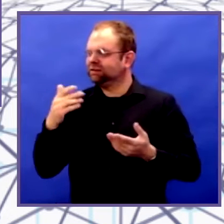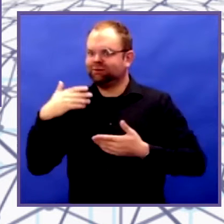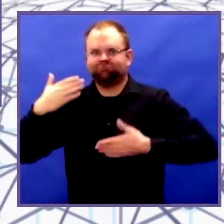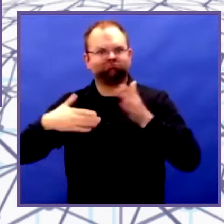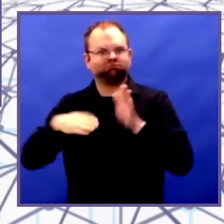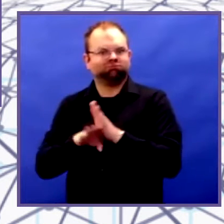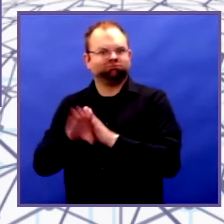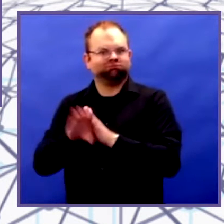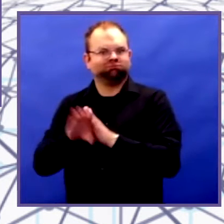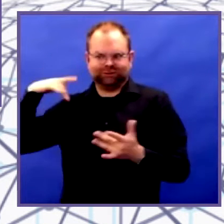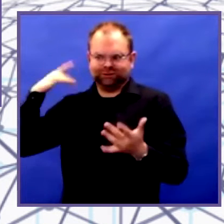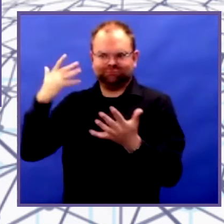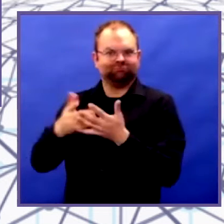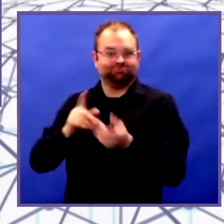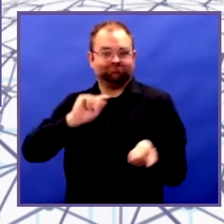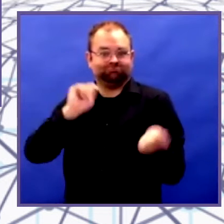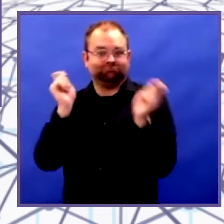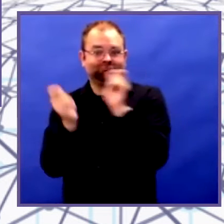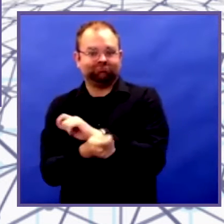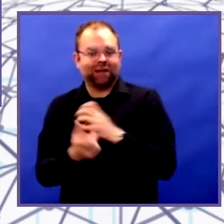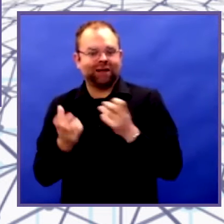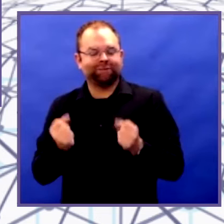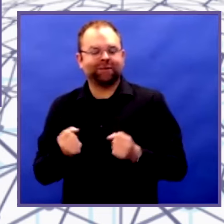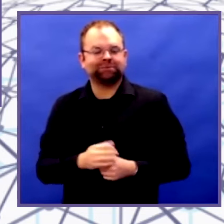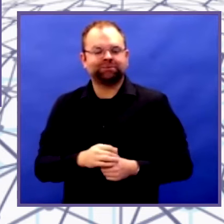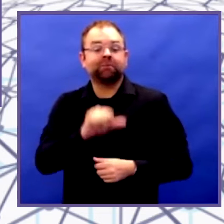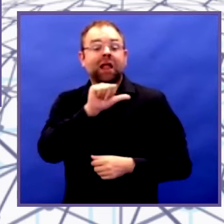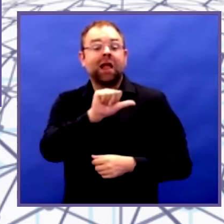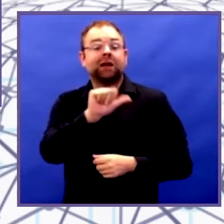rehabilitation, palliative and long term care.